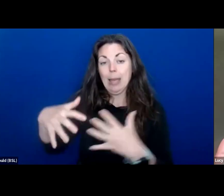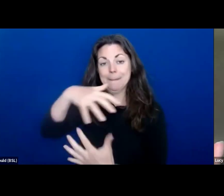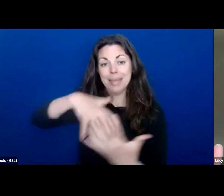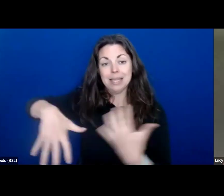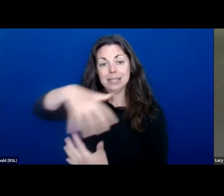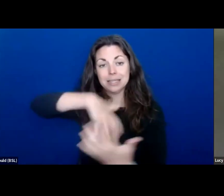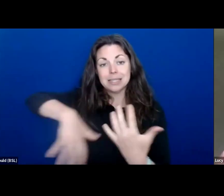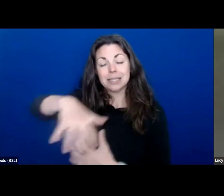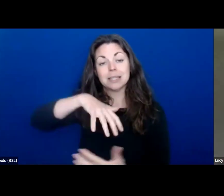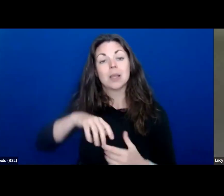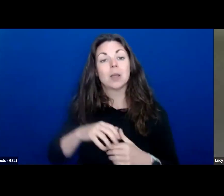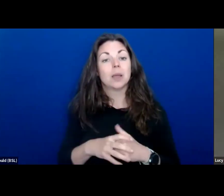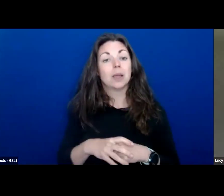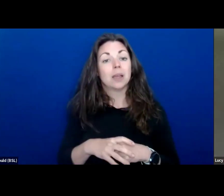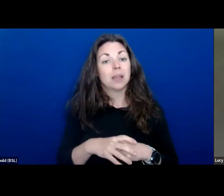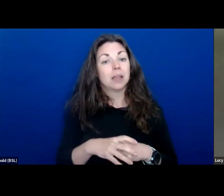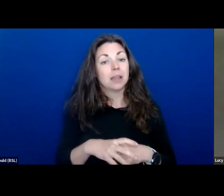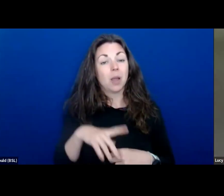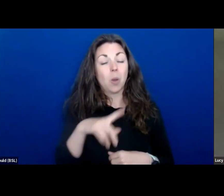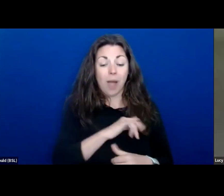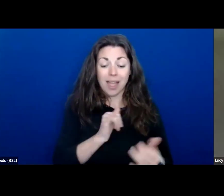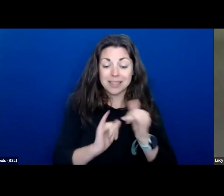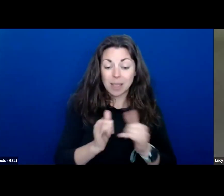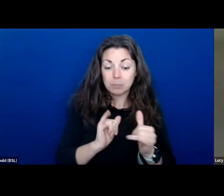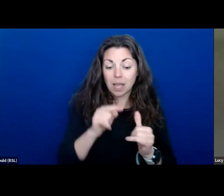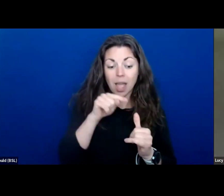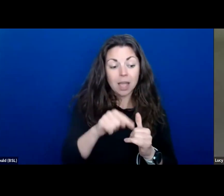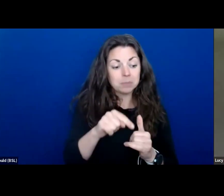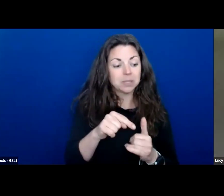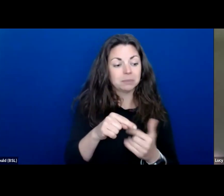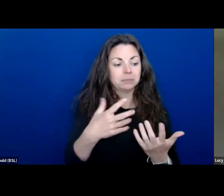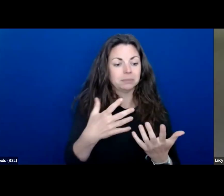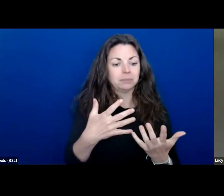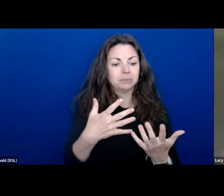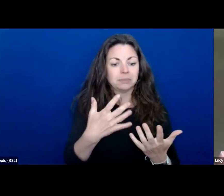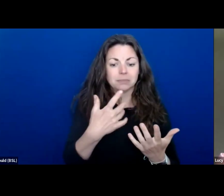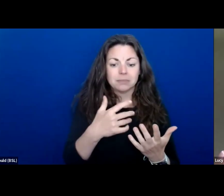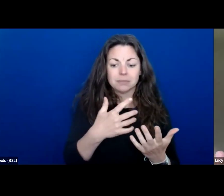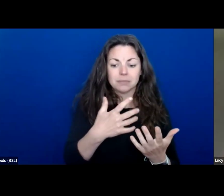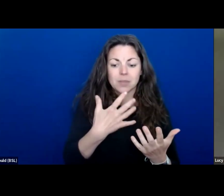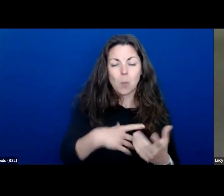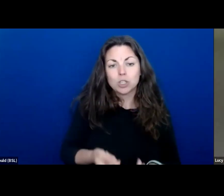sometimes people want to discuss certain issues that were important or particularly